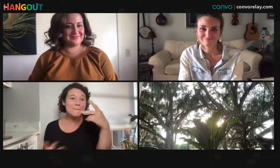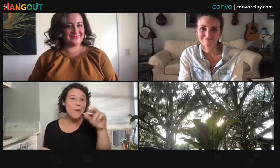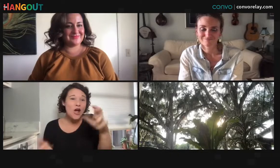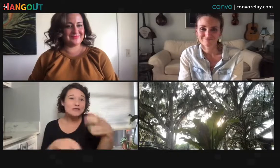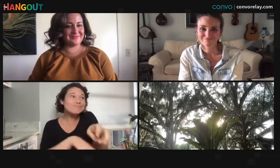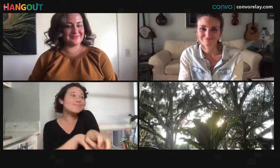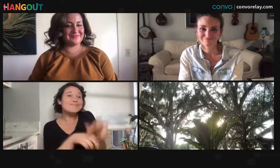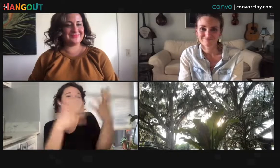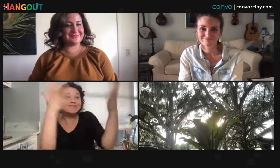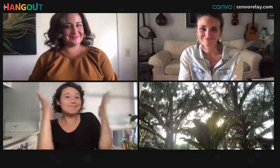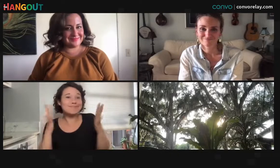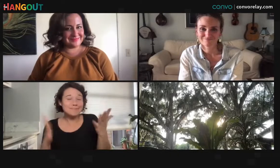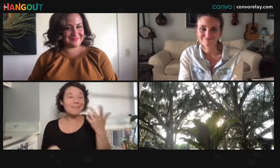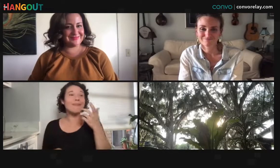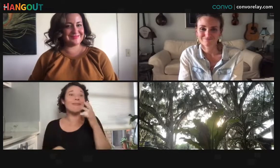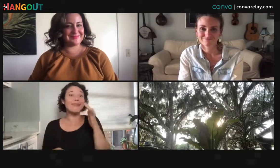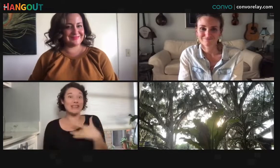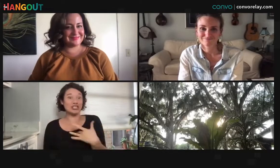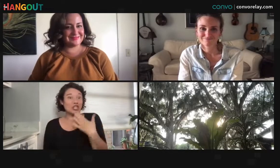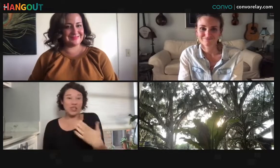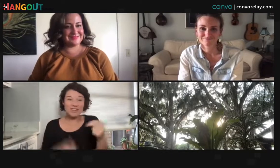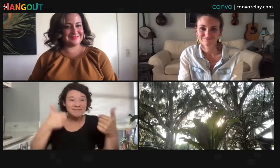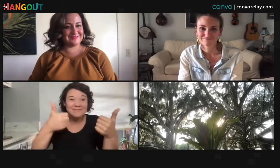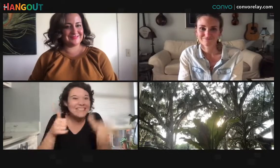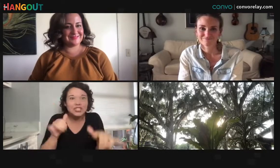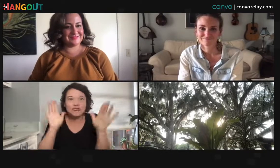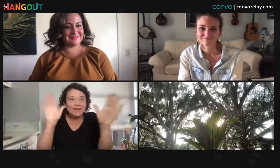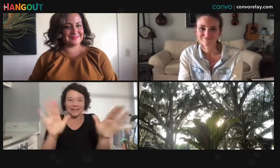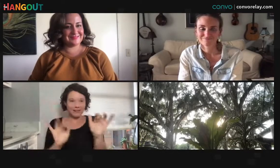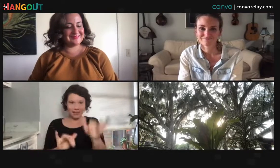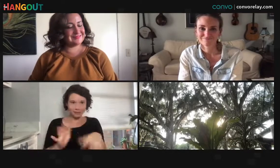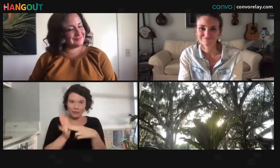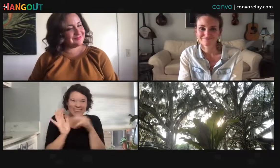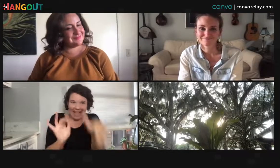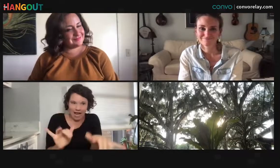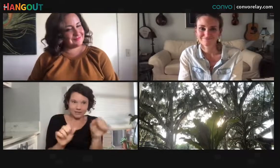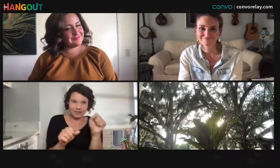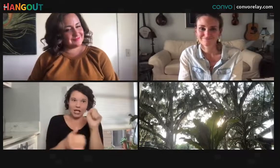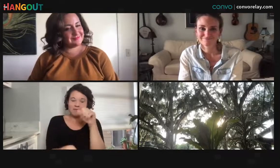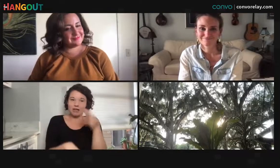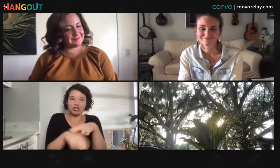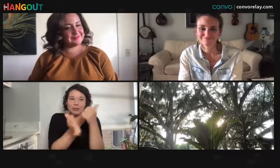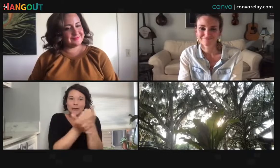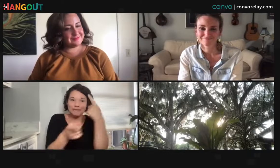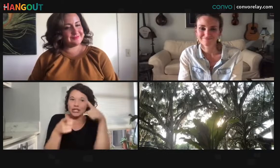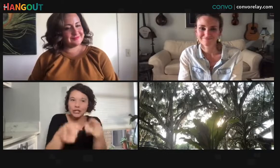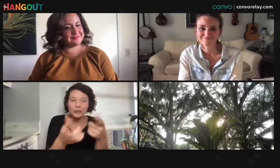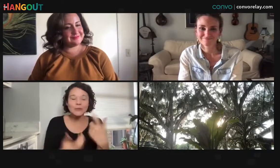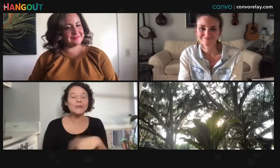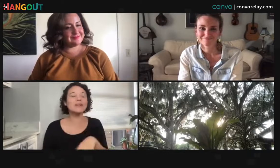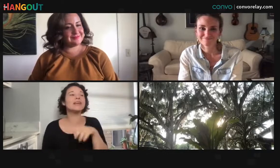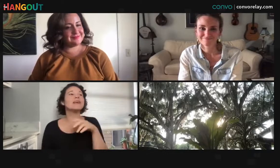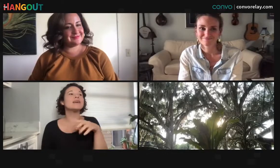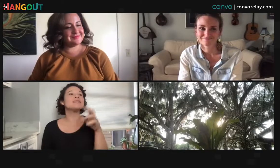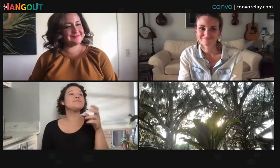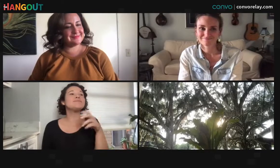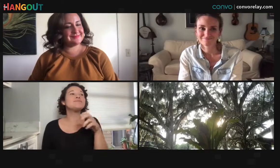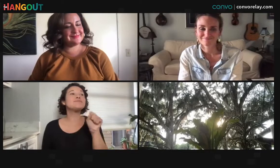as simple as sitting on your front porch looking at trees if it feels good then that's what it is that is nature therapy for you